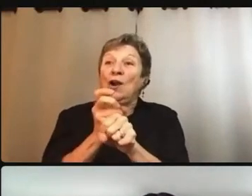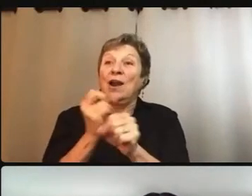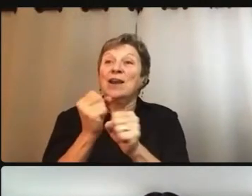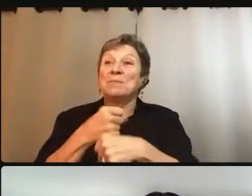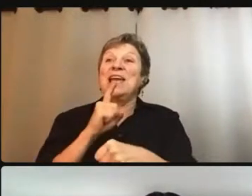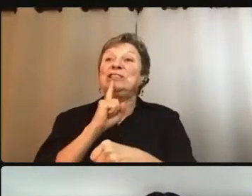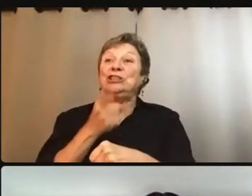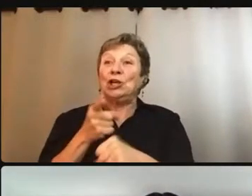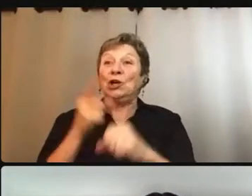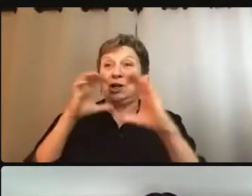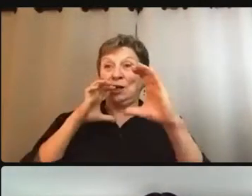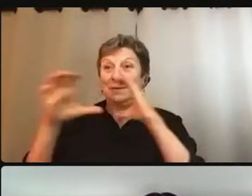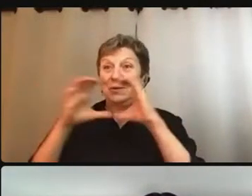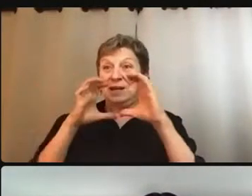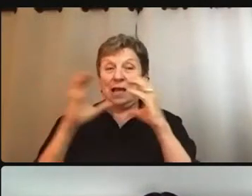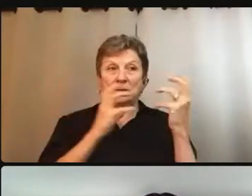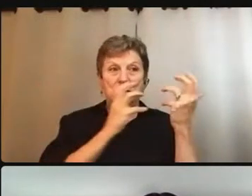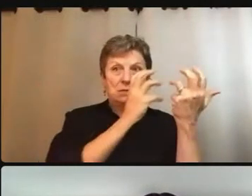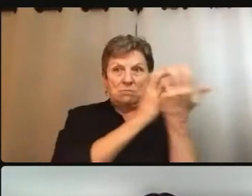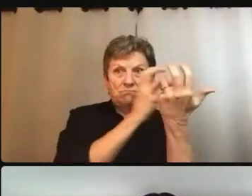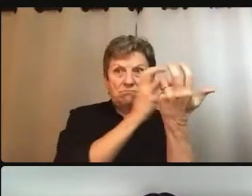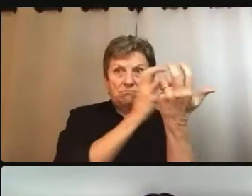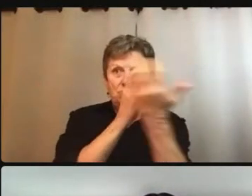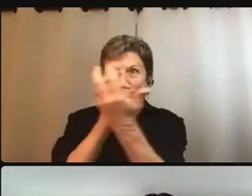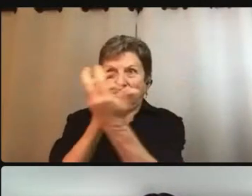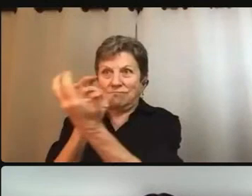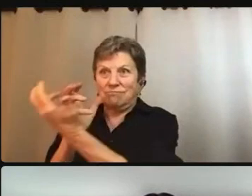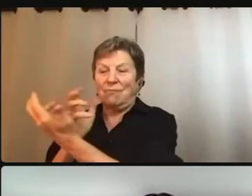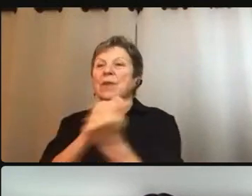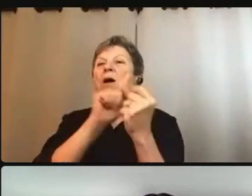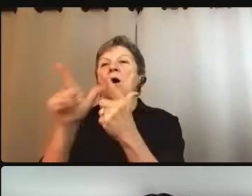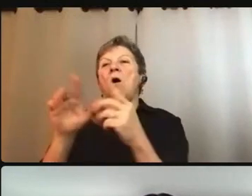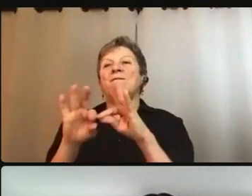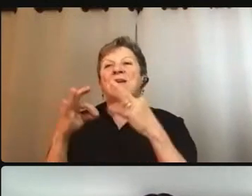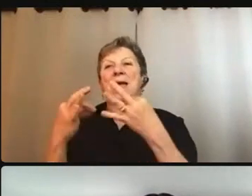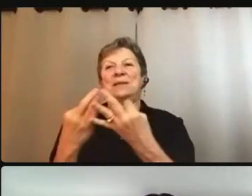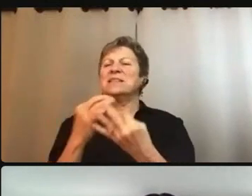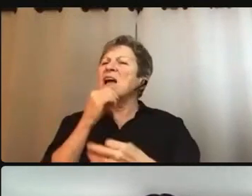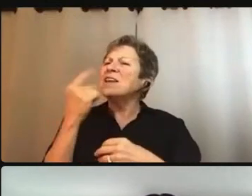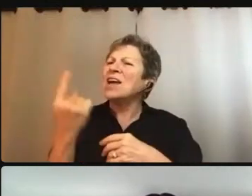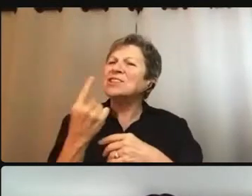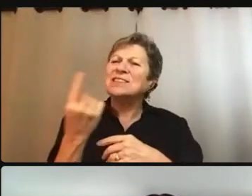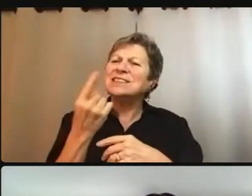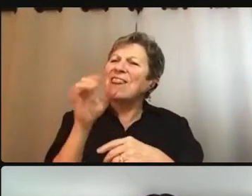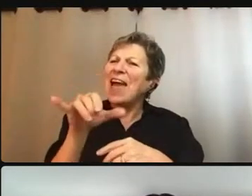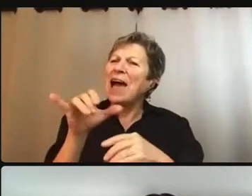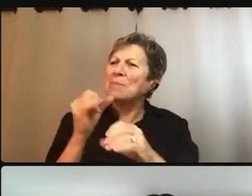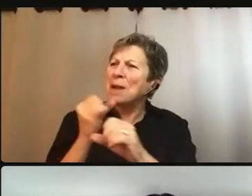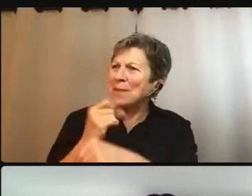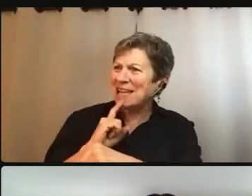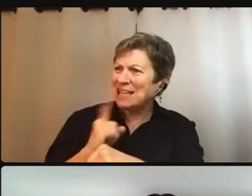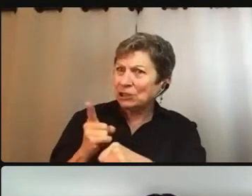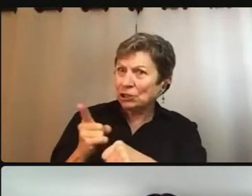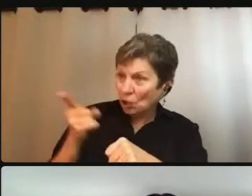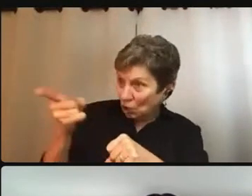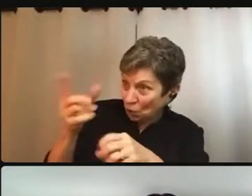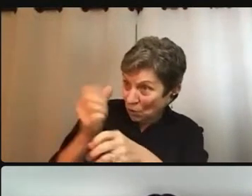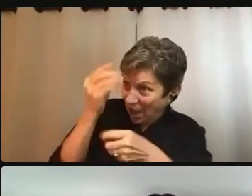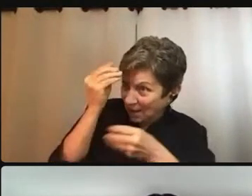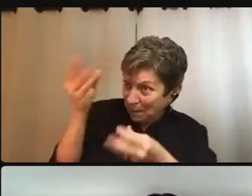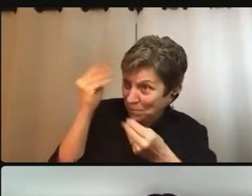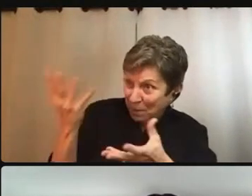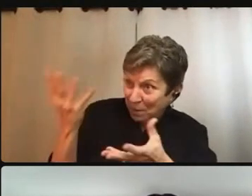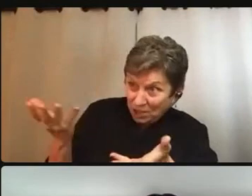SO I I WOULD DEFINITELY WORK